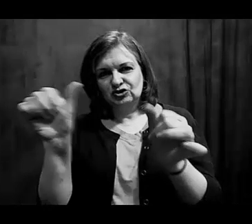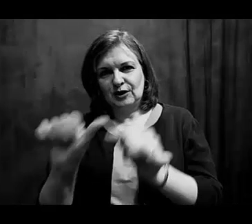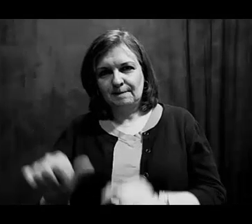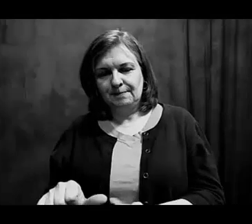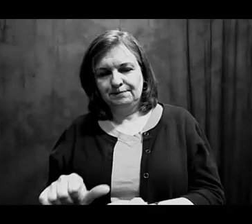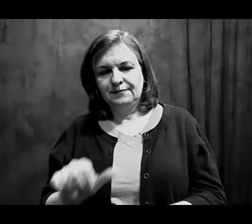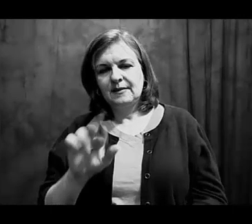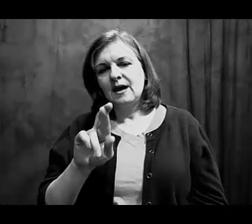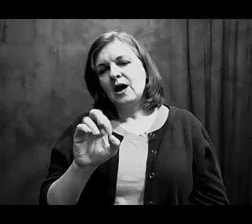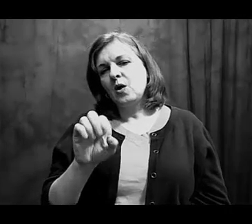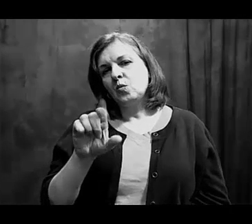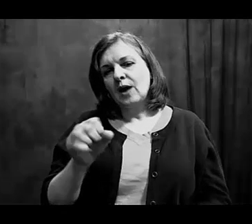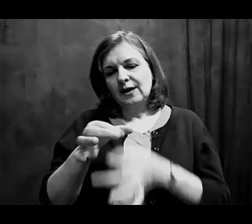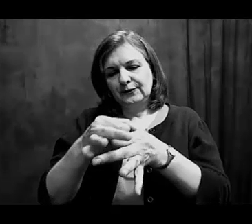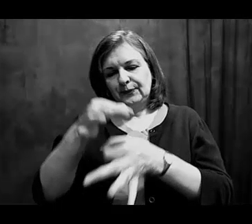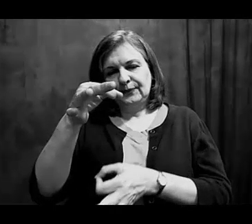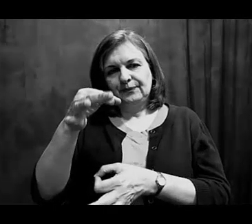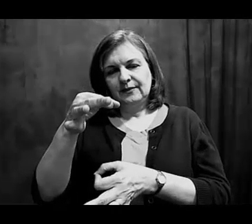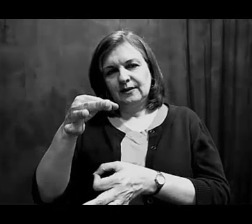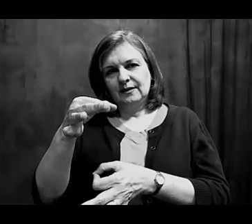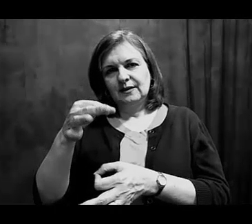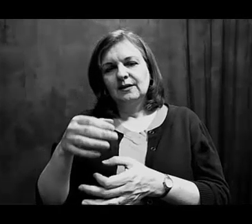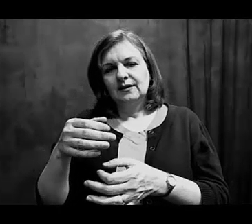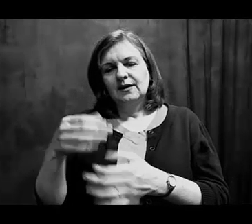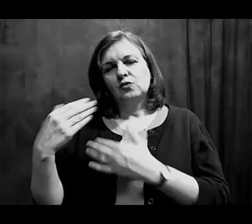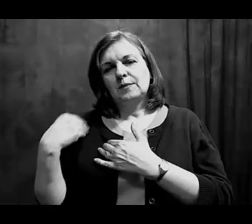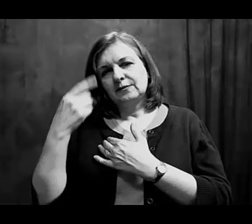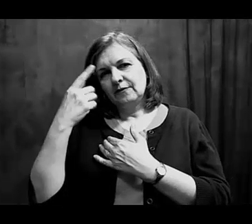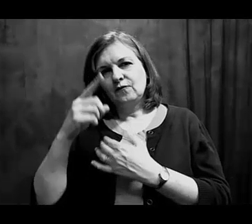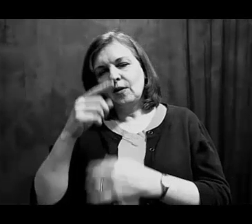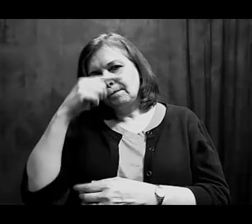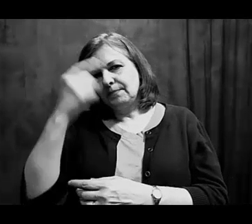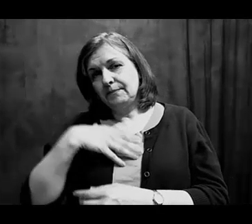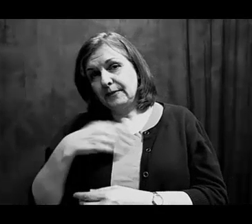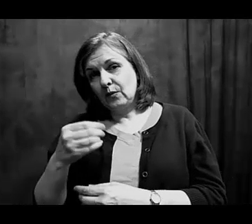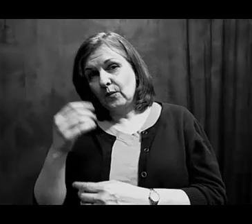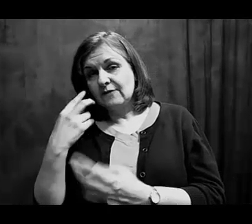rods are responsible for black and white vision and dim light